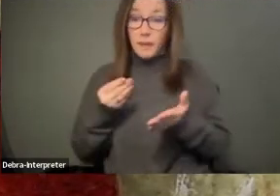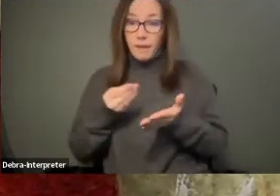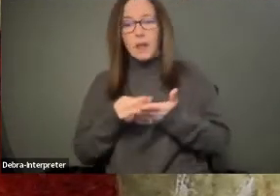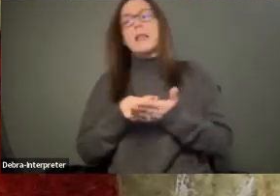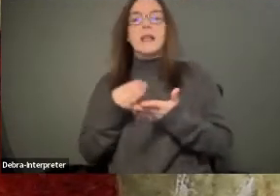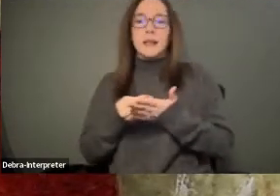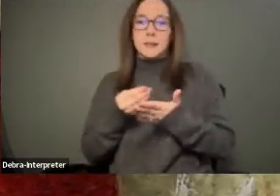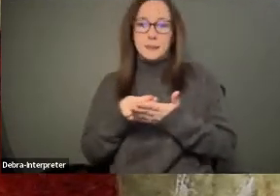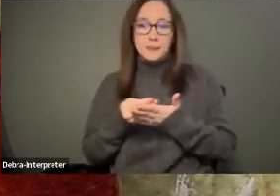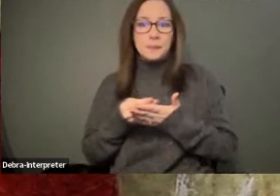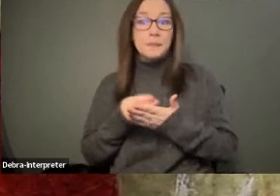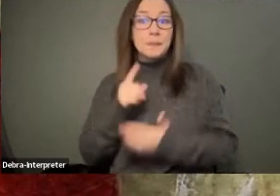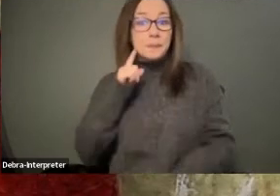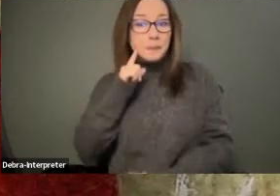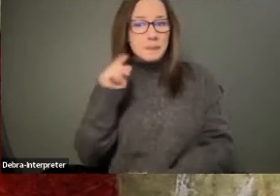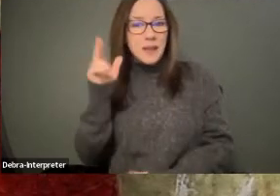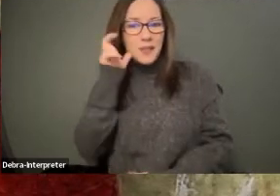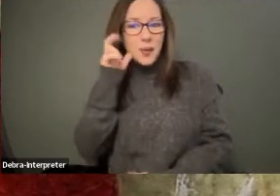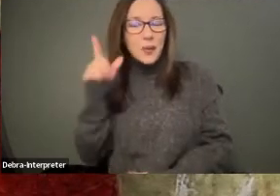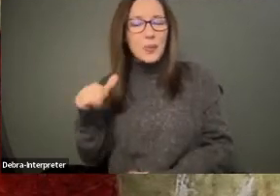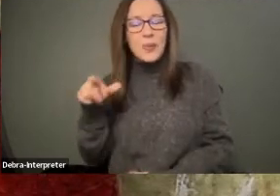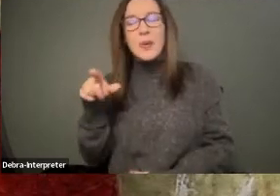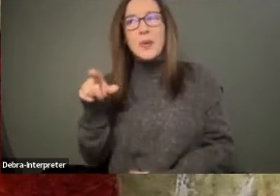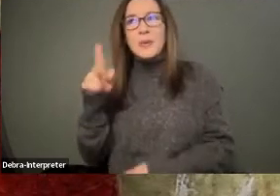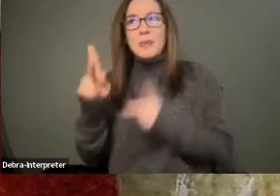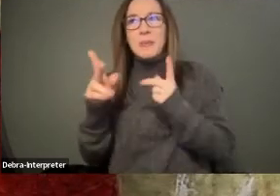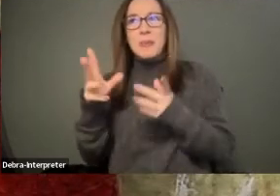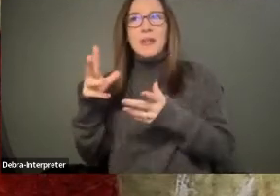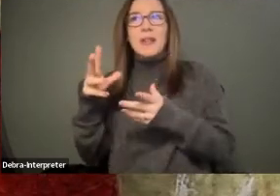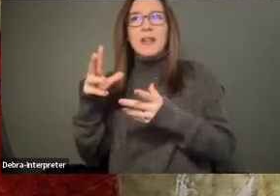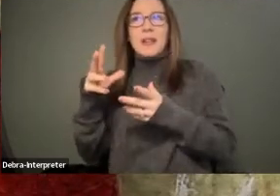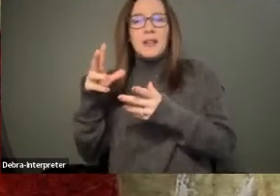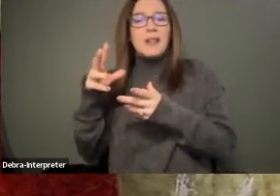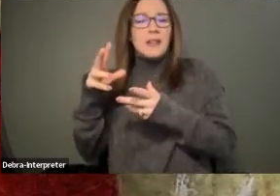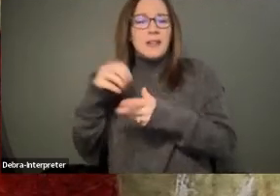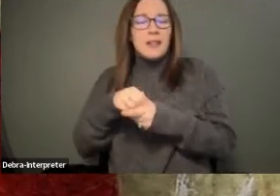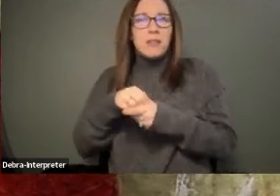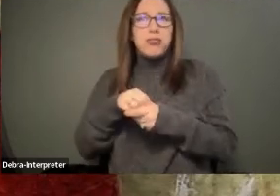So we are moving onto a very popular topic,